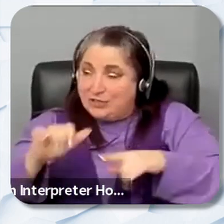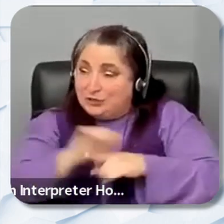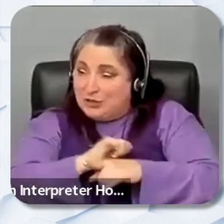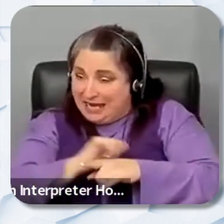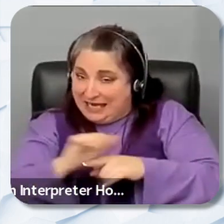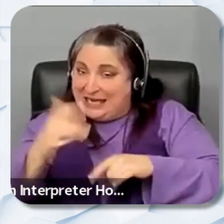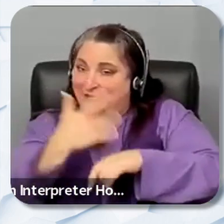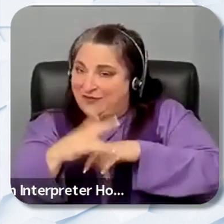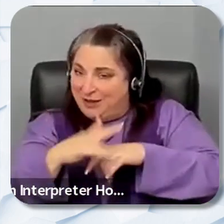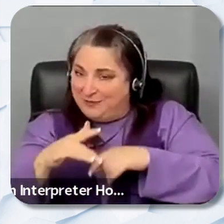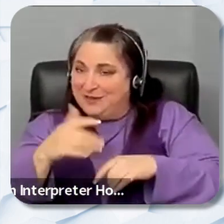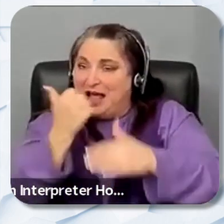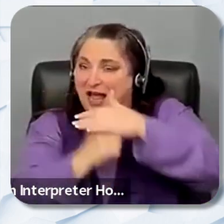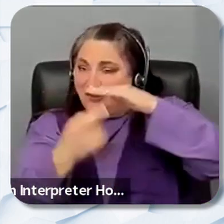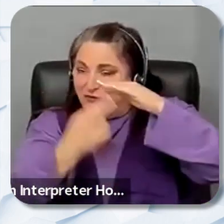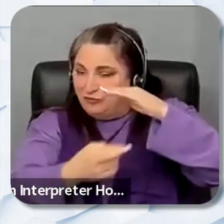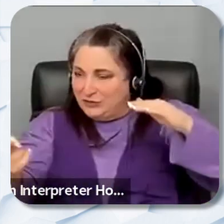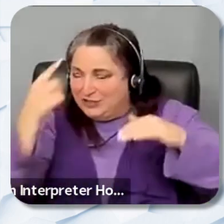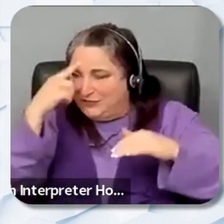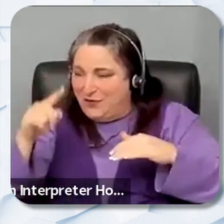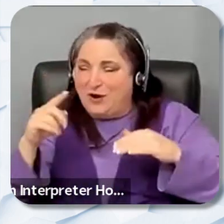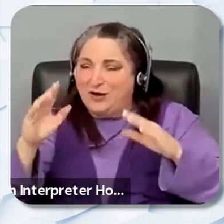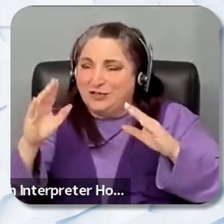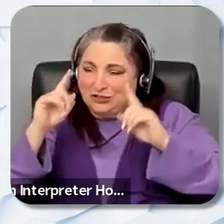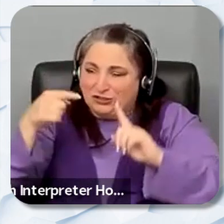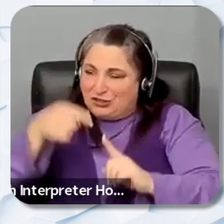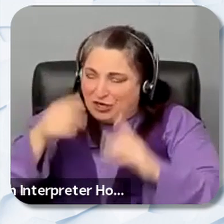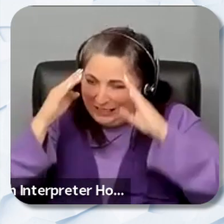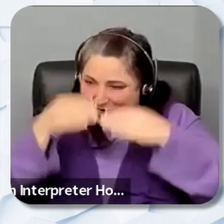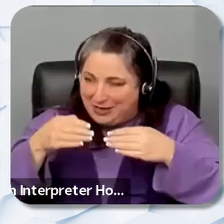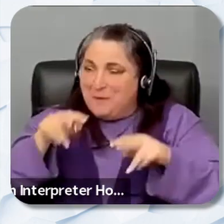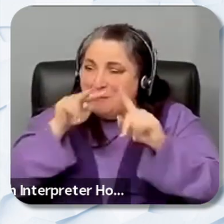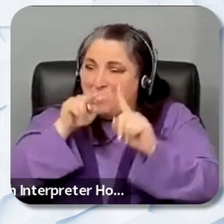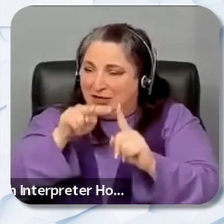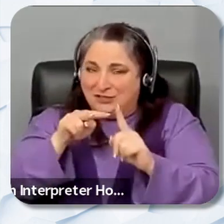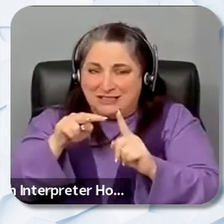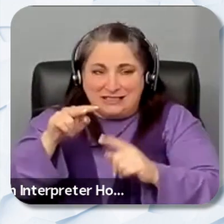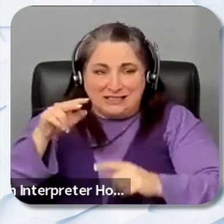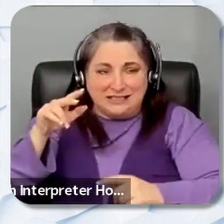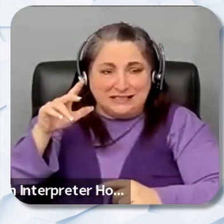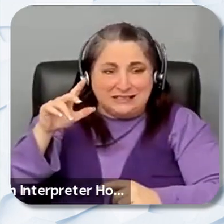on the Resources for Targeted Monitoring Padlet. Now all of our trainings will have recorded,